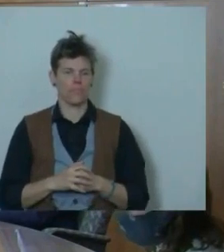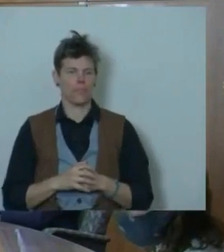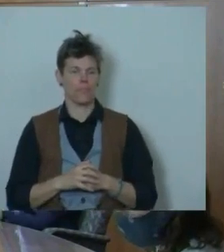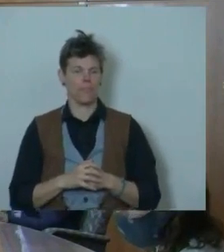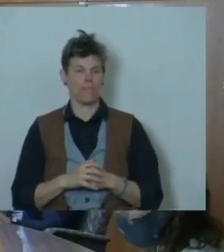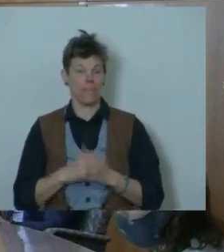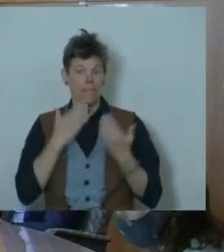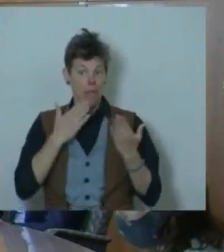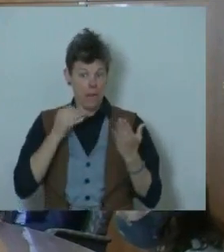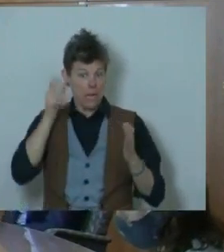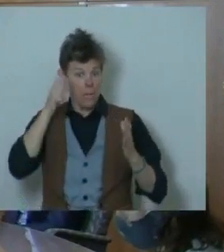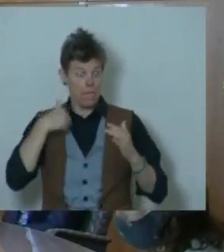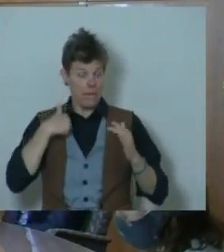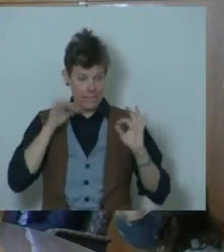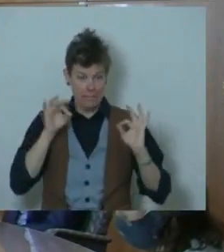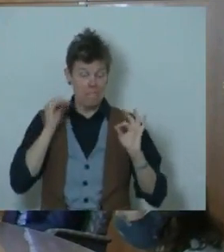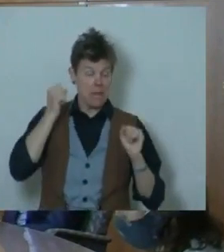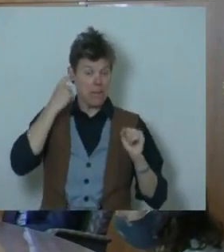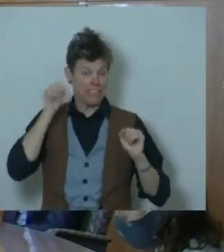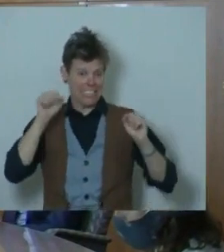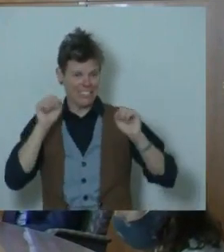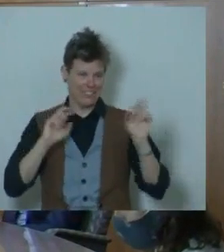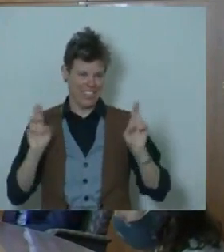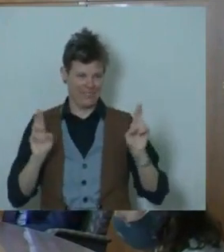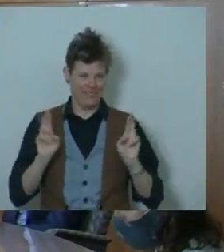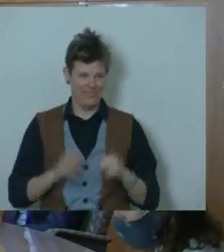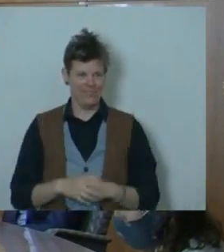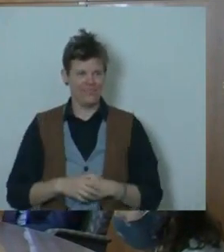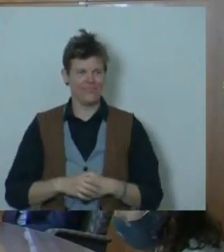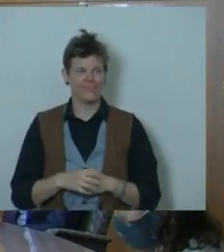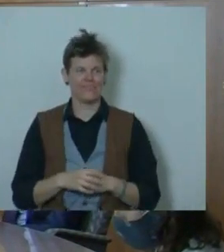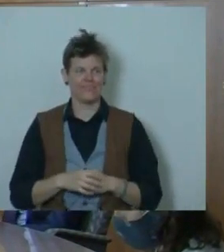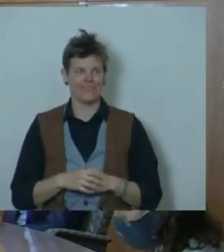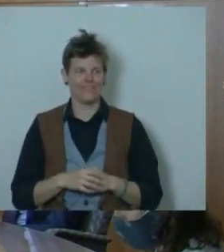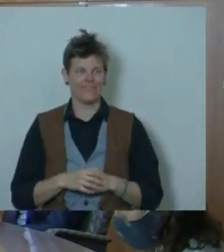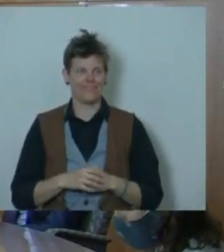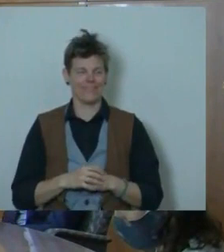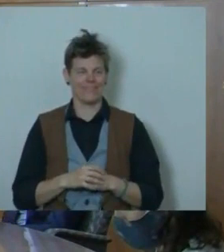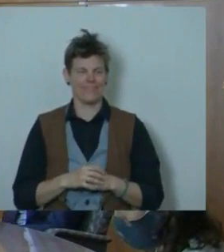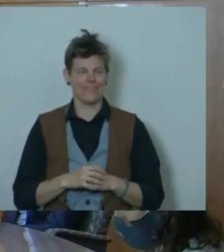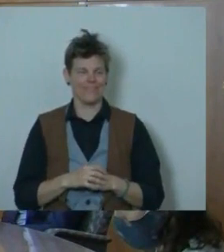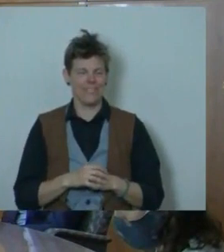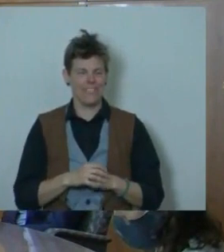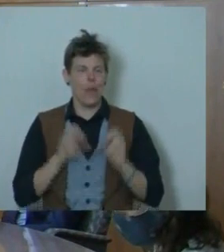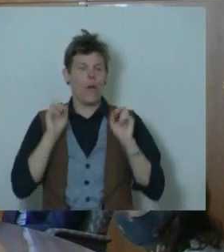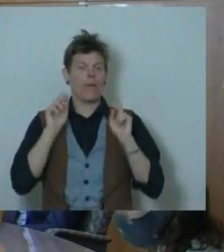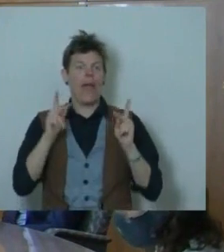KRQE. GO AHEAD AND ASK YOUR QUESTION.